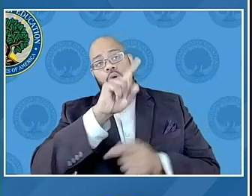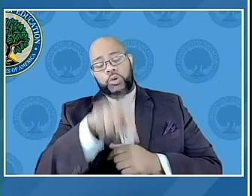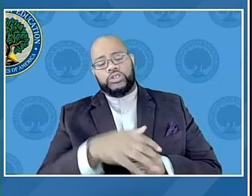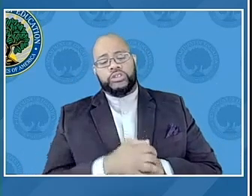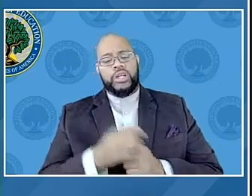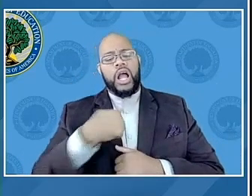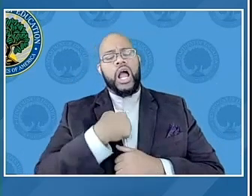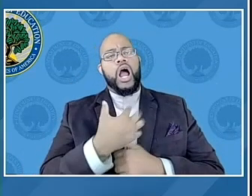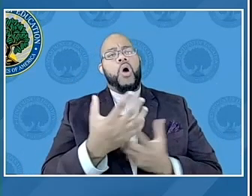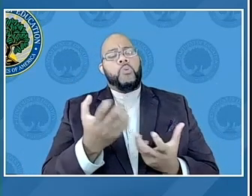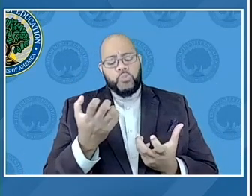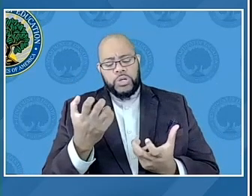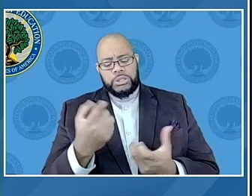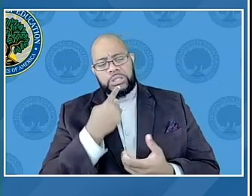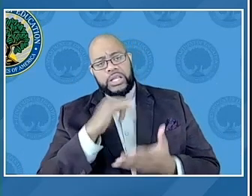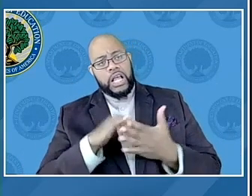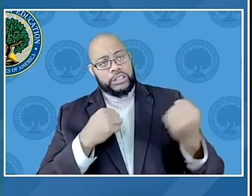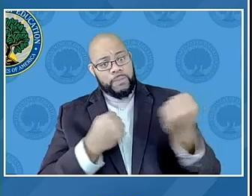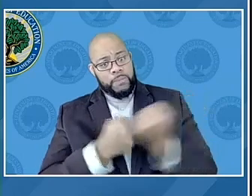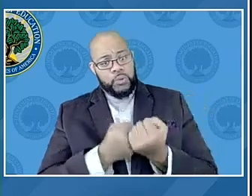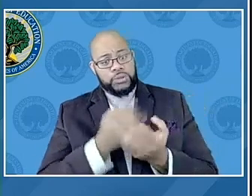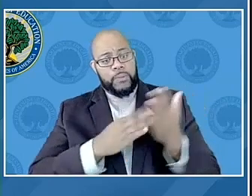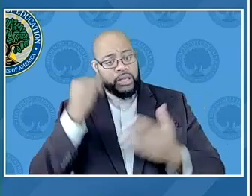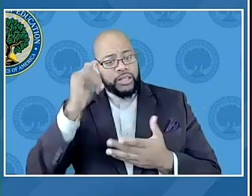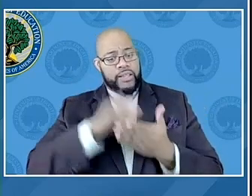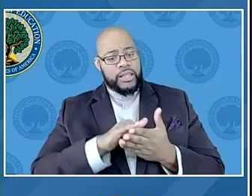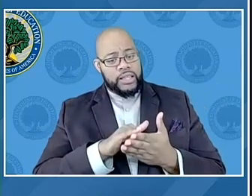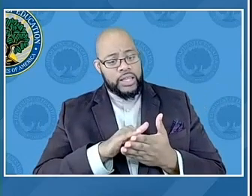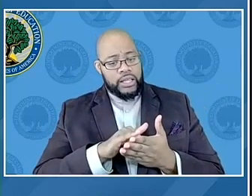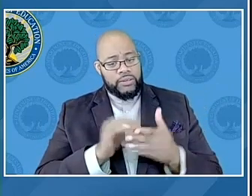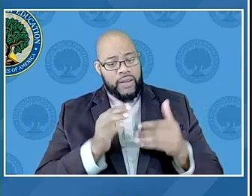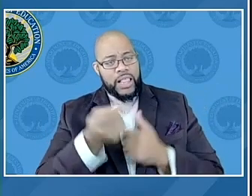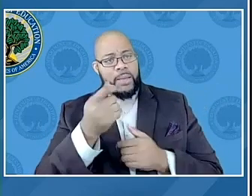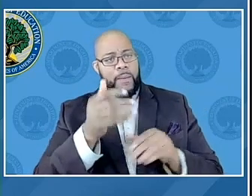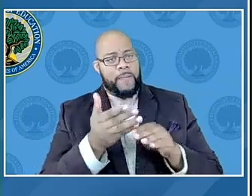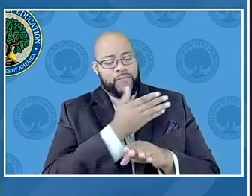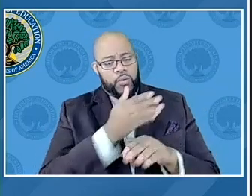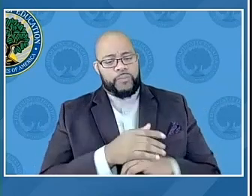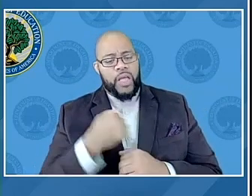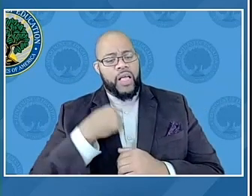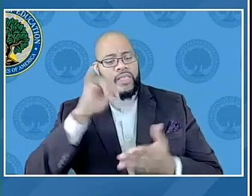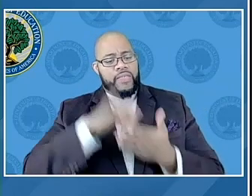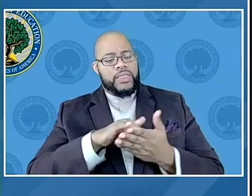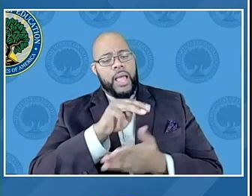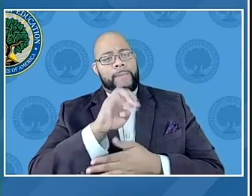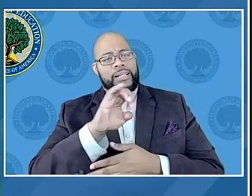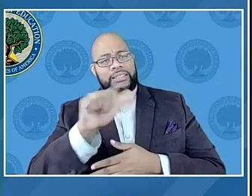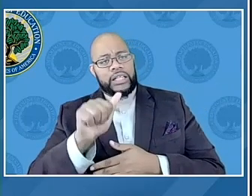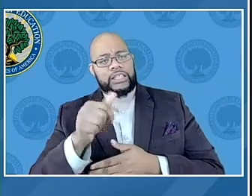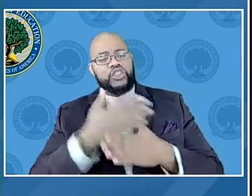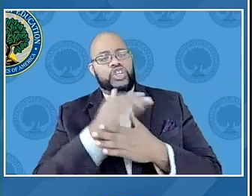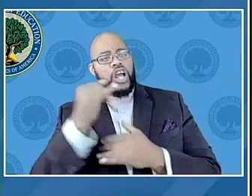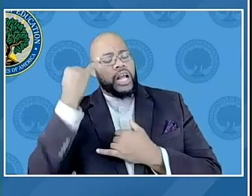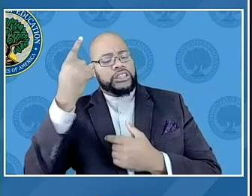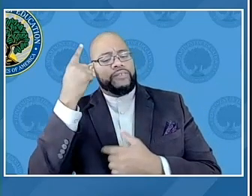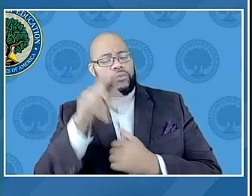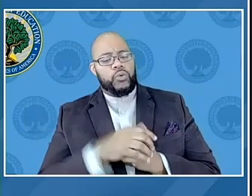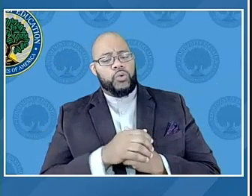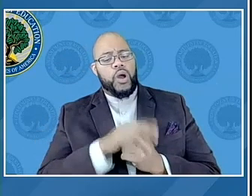to say that I support some of the ideas that were advanced a little bit earlier. I think it was Melissa who shared ideas for applying payments that have been made